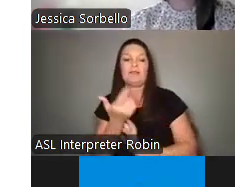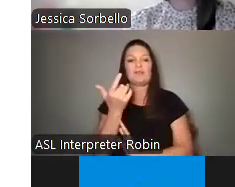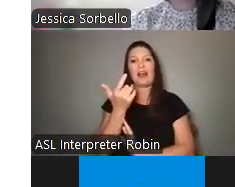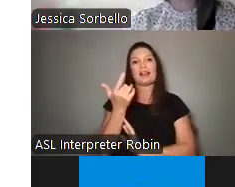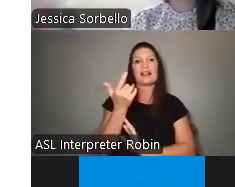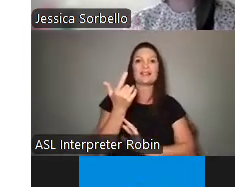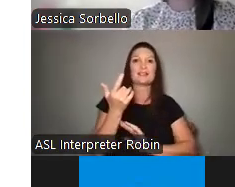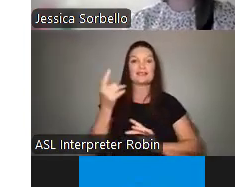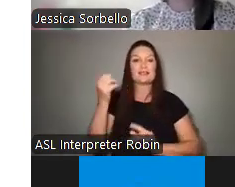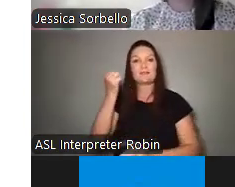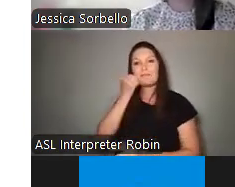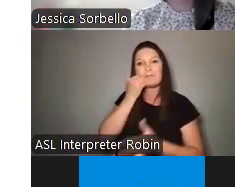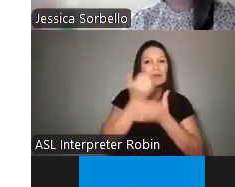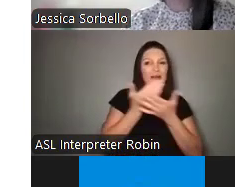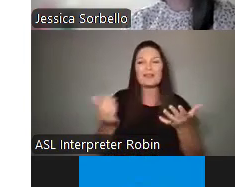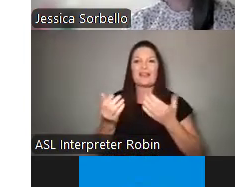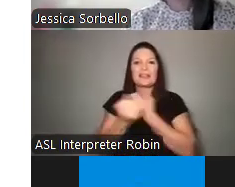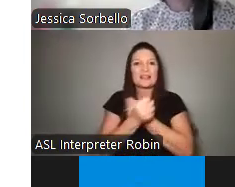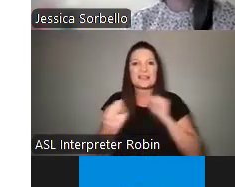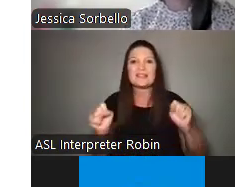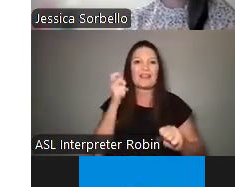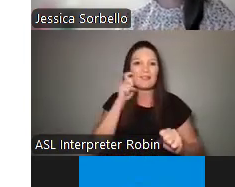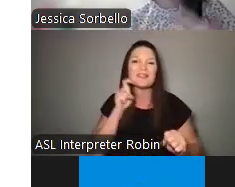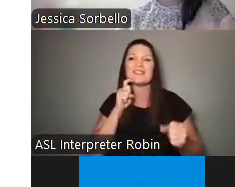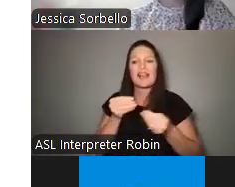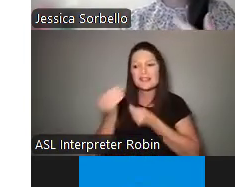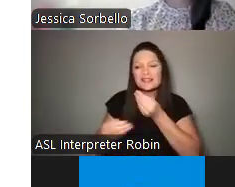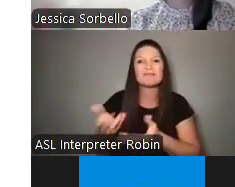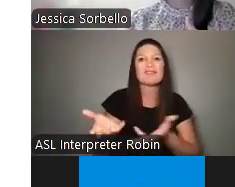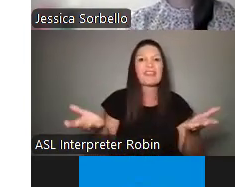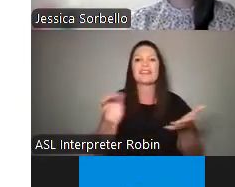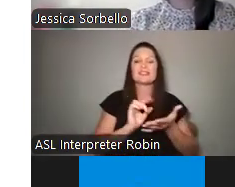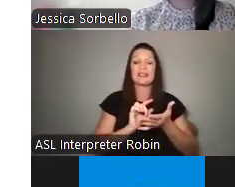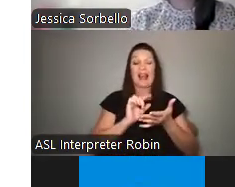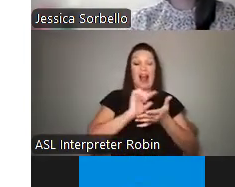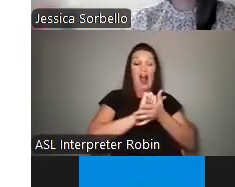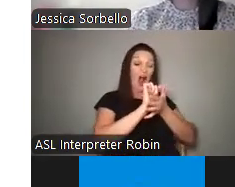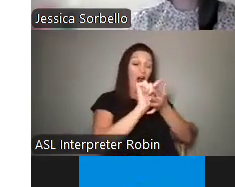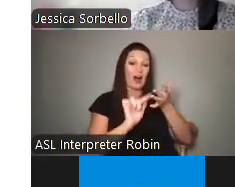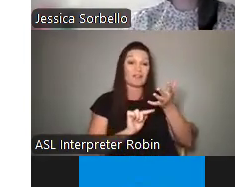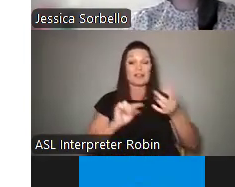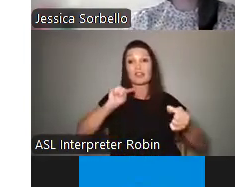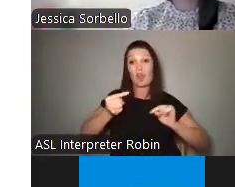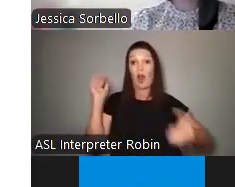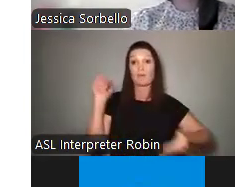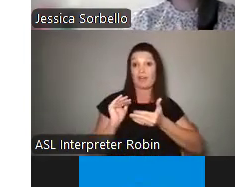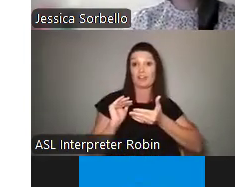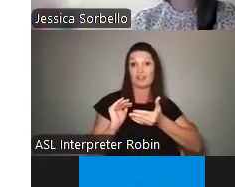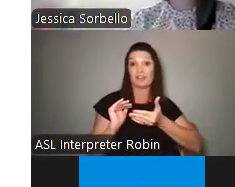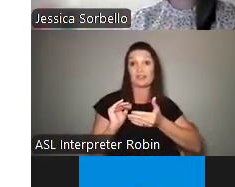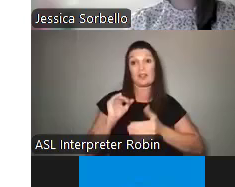reduction. When we meet basic needs we are minimizing risks for those individuals. We are able